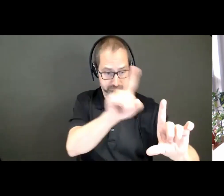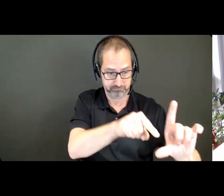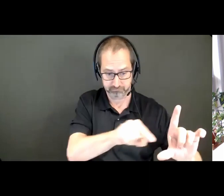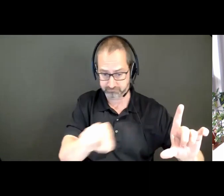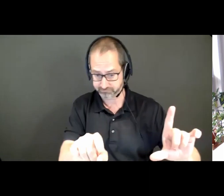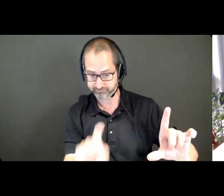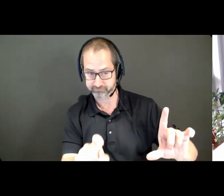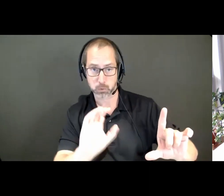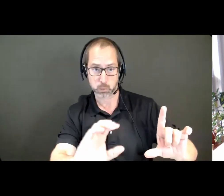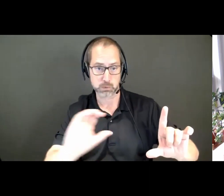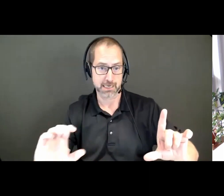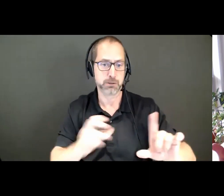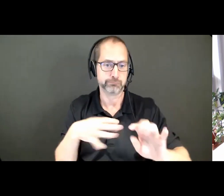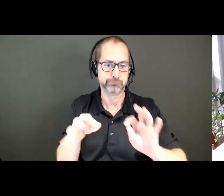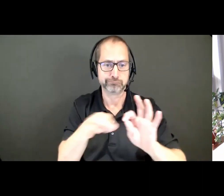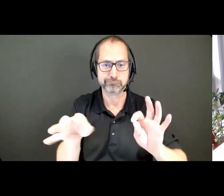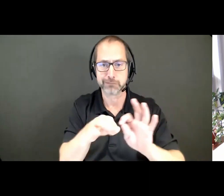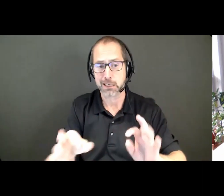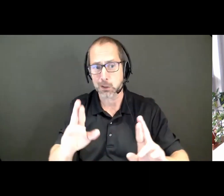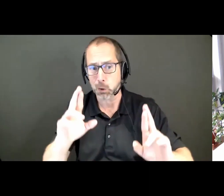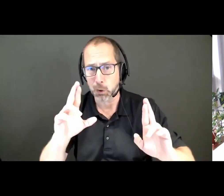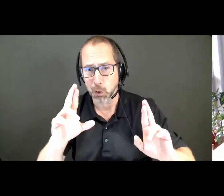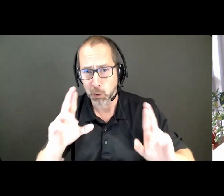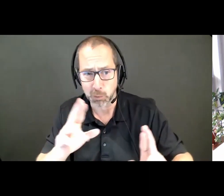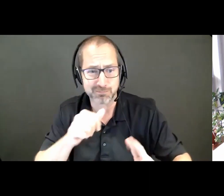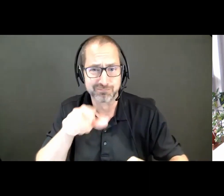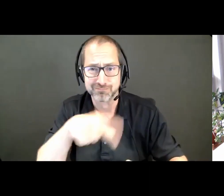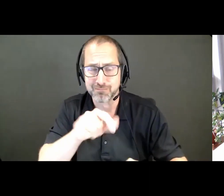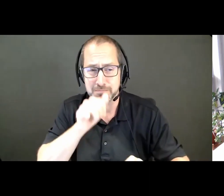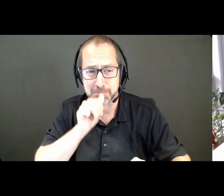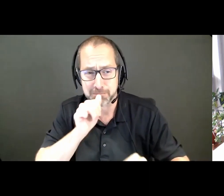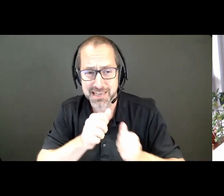Hopefully you will be patient with us as we work out the first kinks in our first